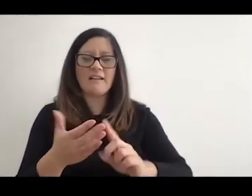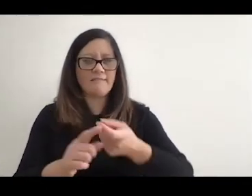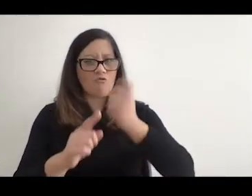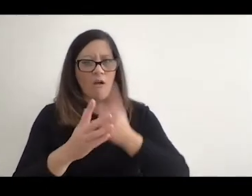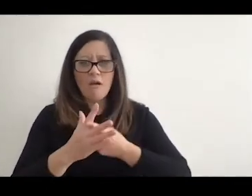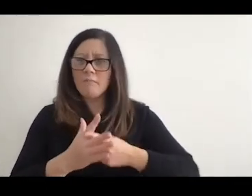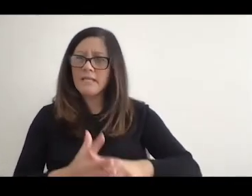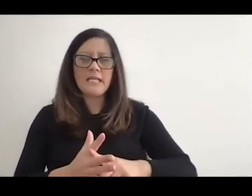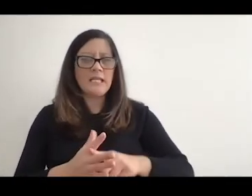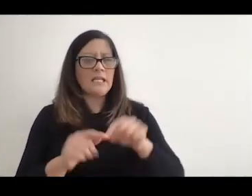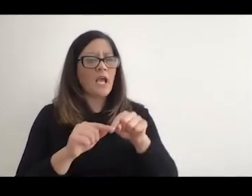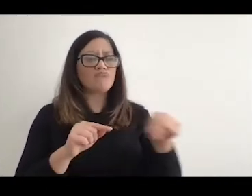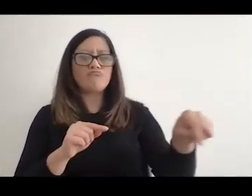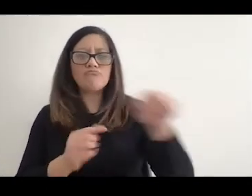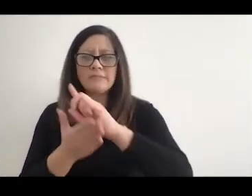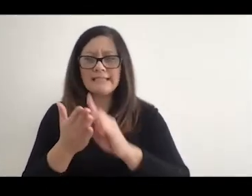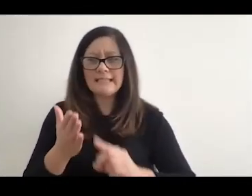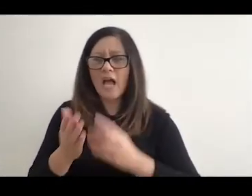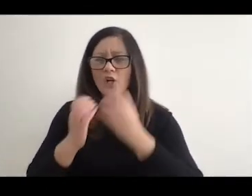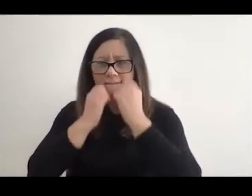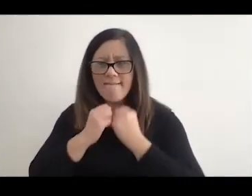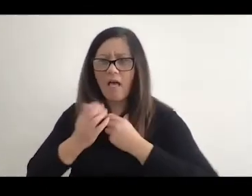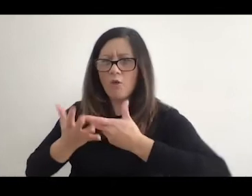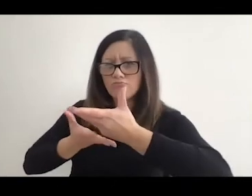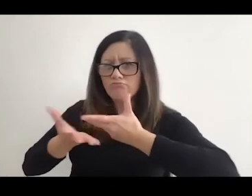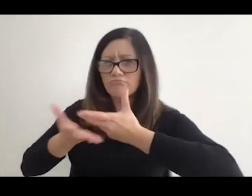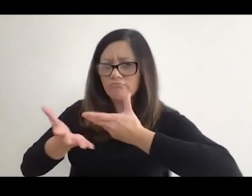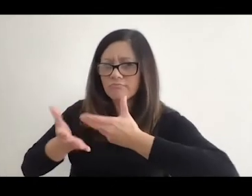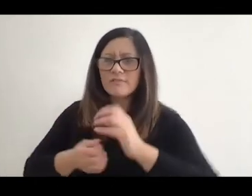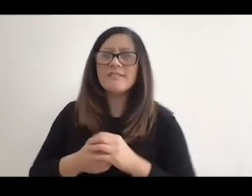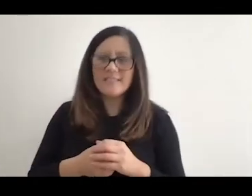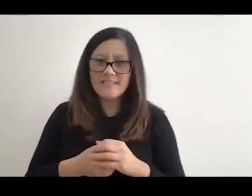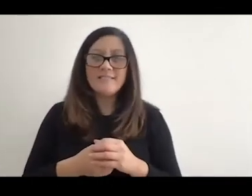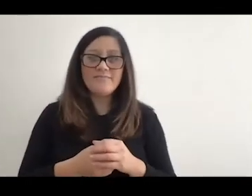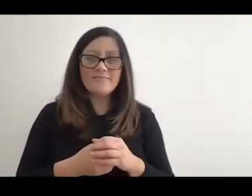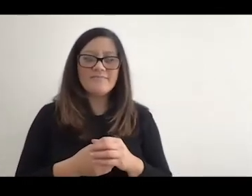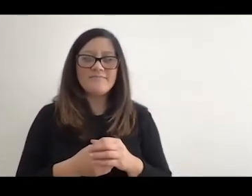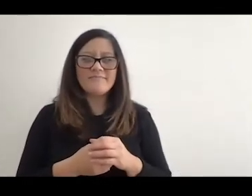really, valuing that interaction, and then having design for disability at the beginning of the